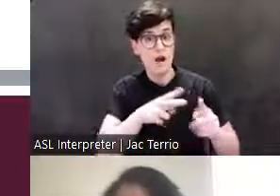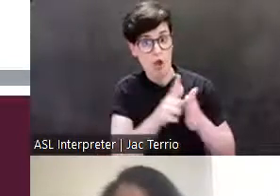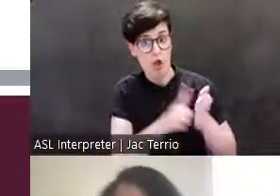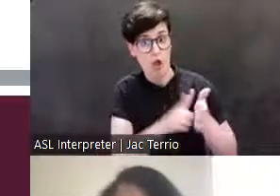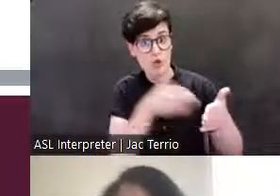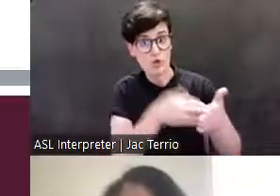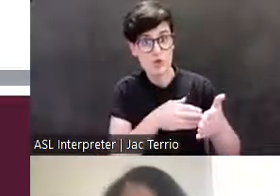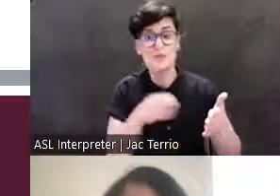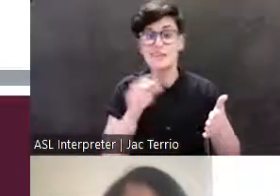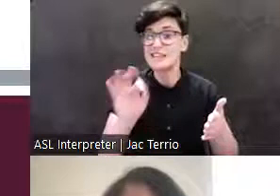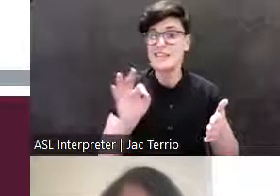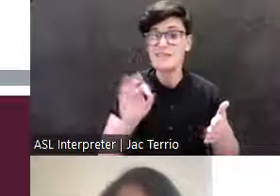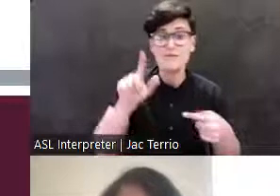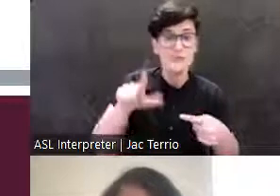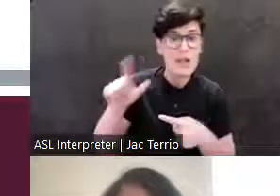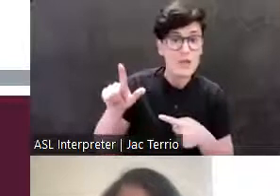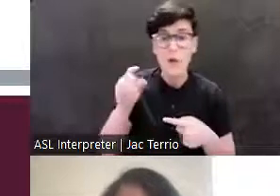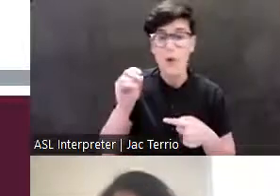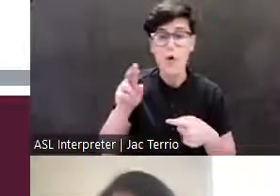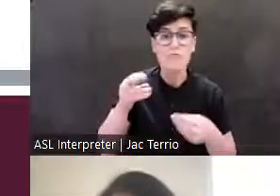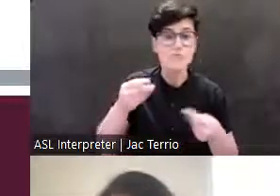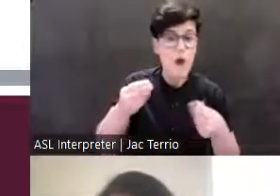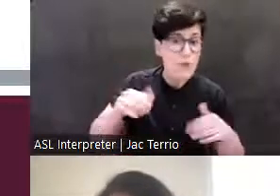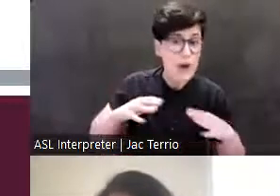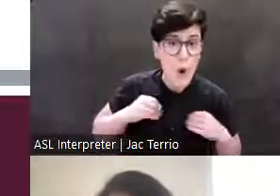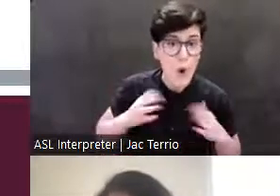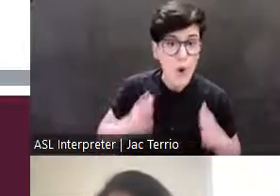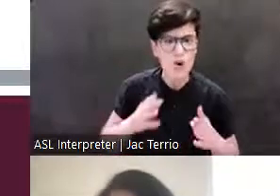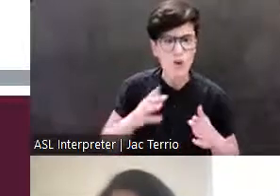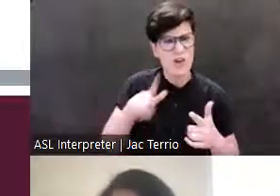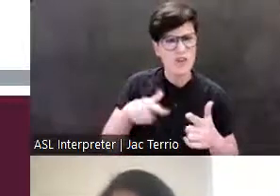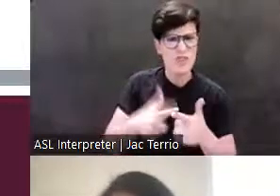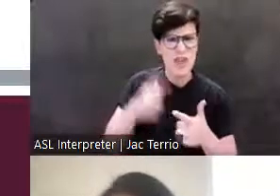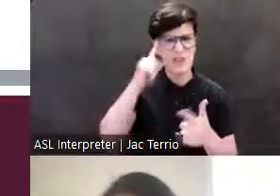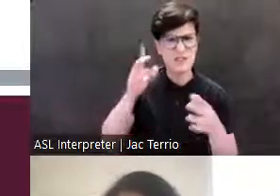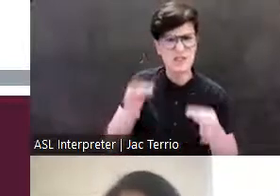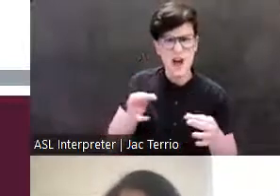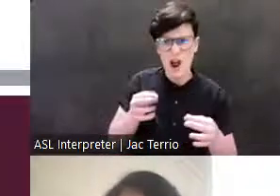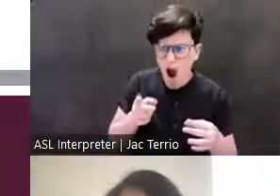property owner or the person selling the property then decide to retaliate against you, that